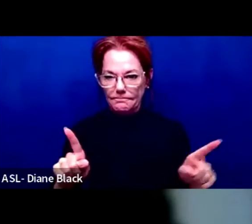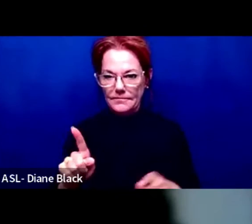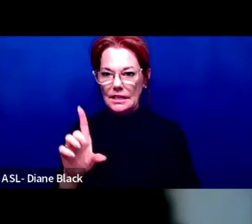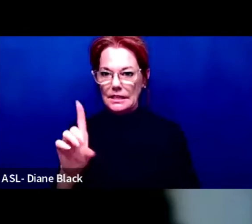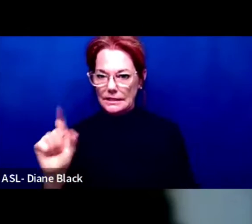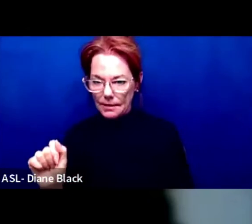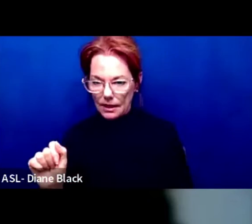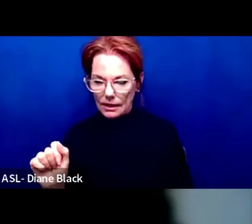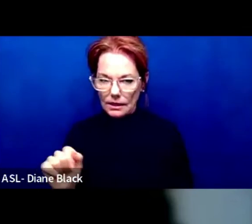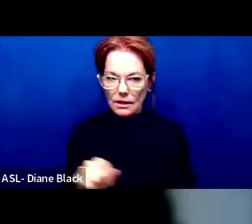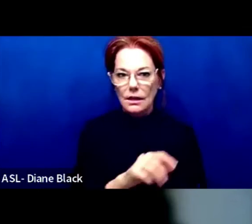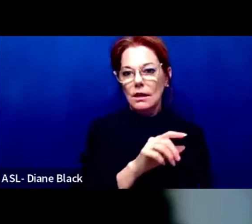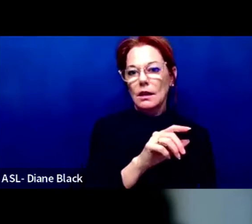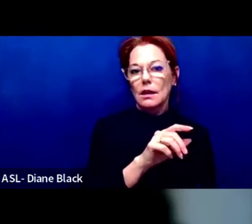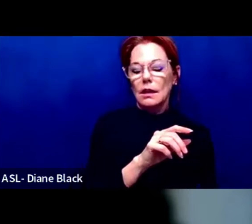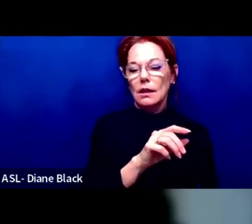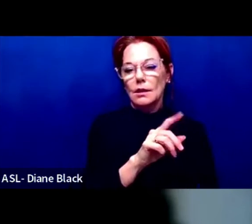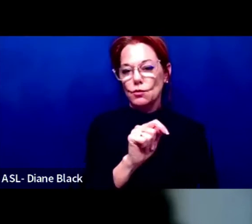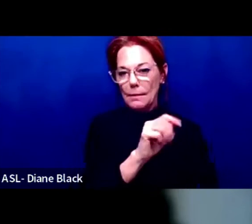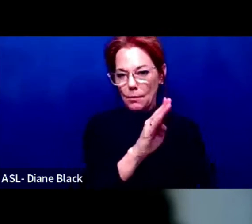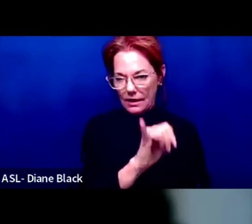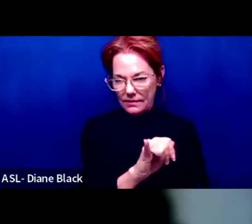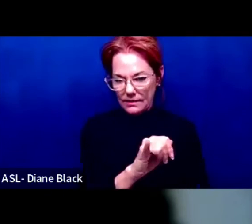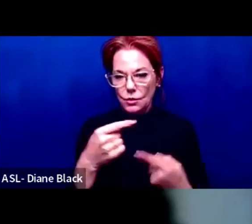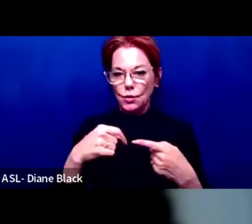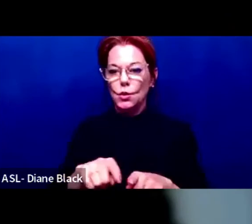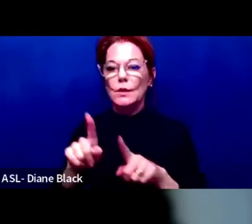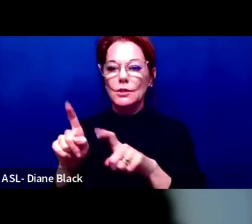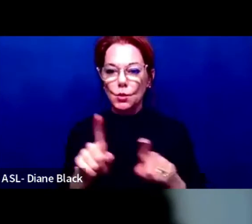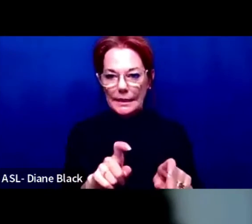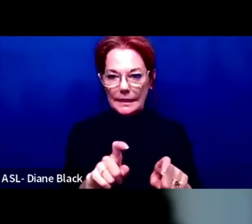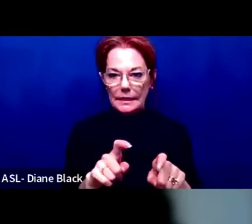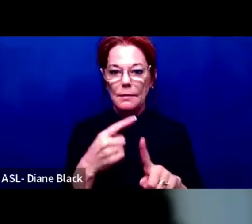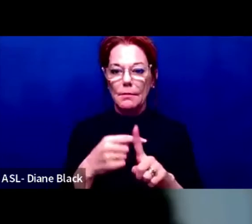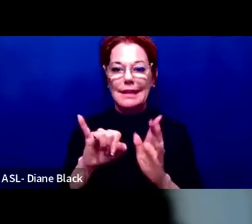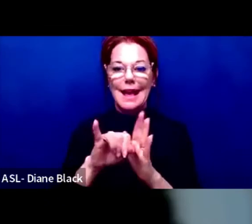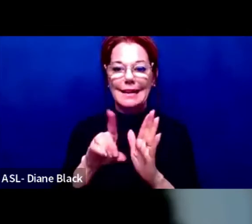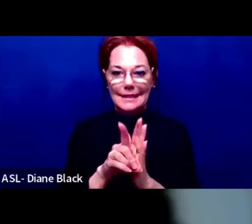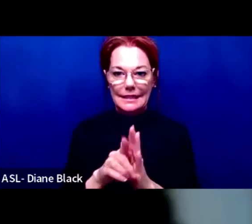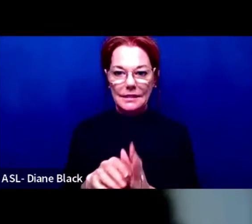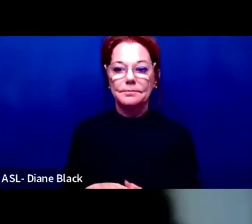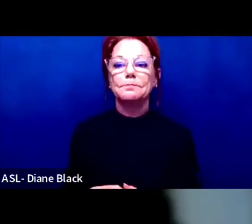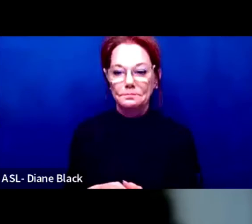injury in screening and identification? So Traci, do you want to talk about the screening